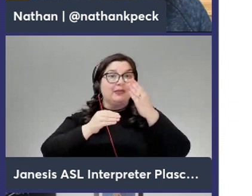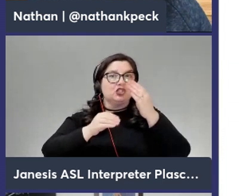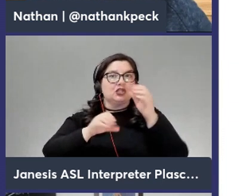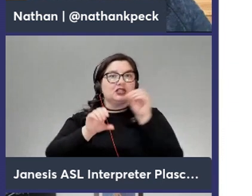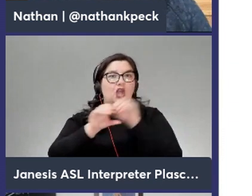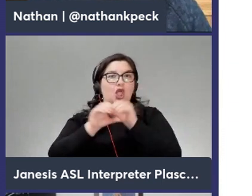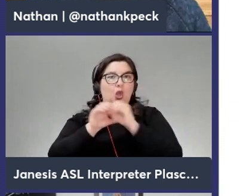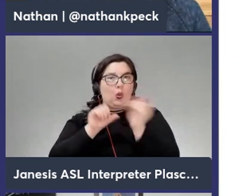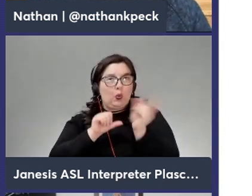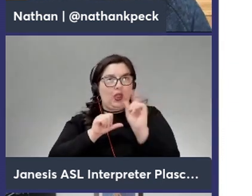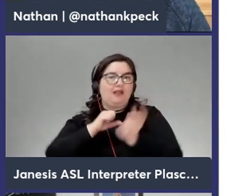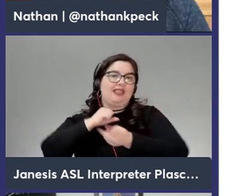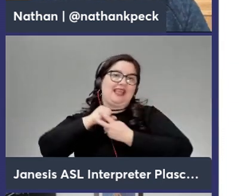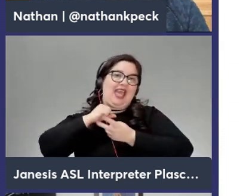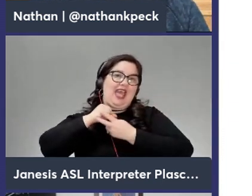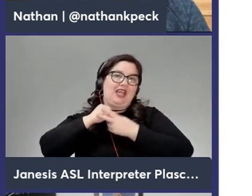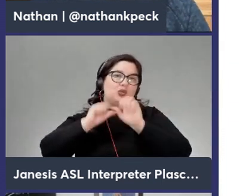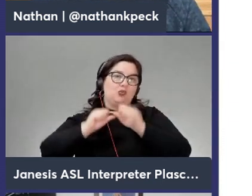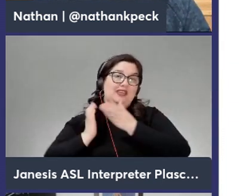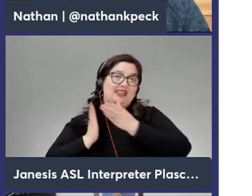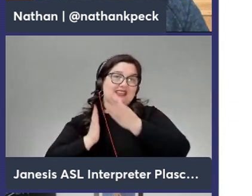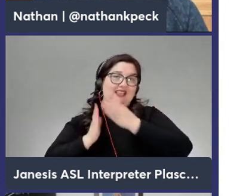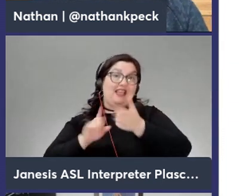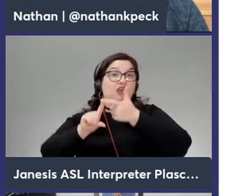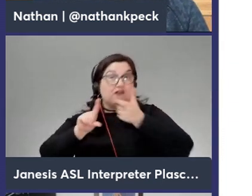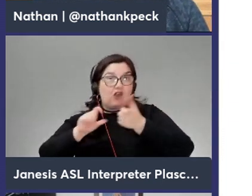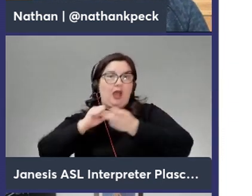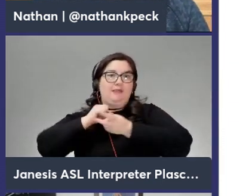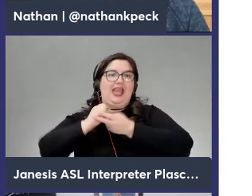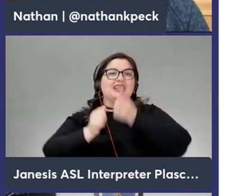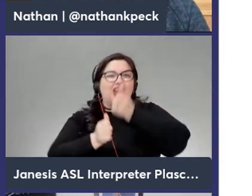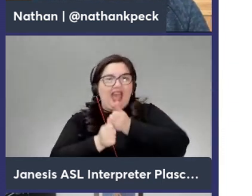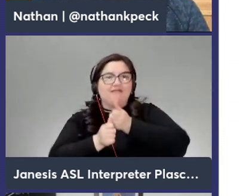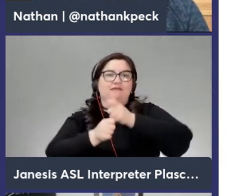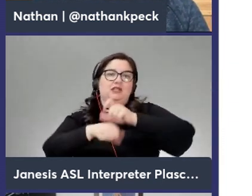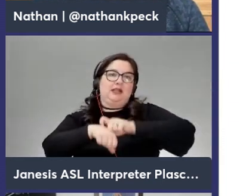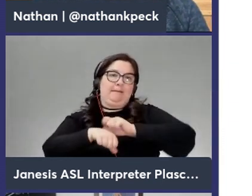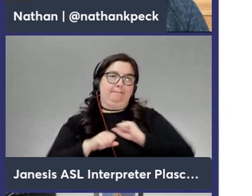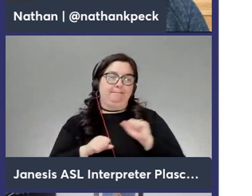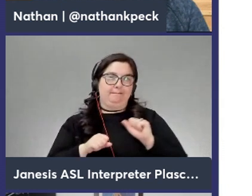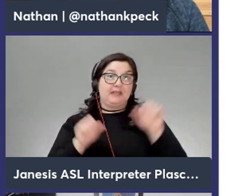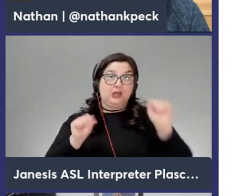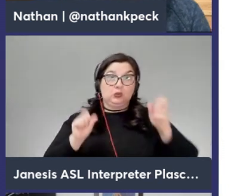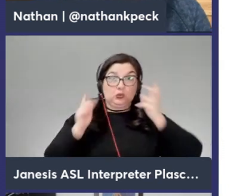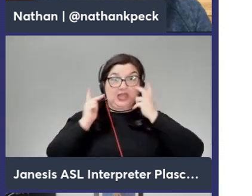and we can deliver those from cache every single time. And you can see that, you know, over here,